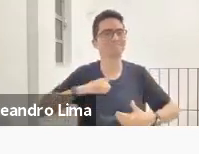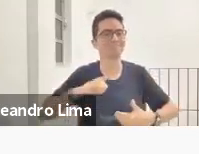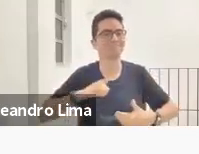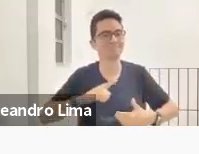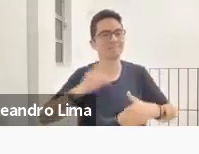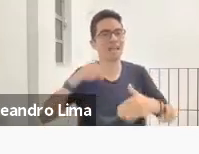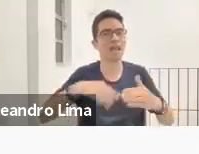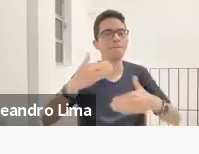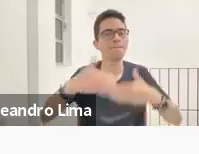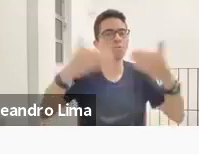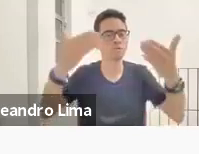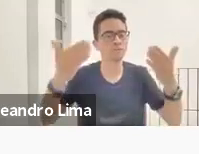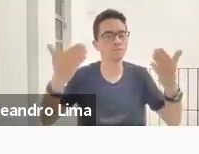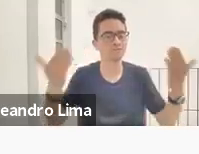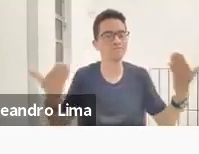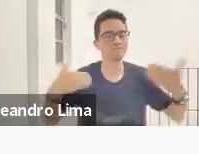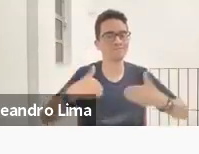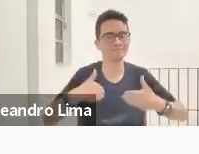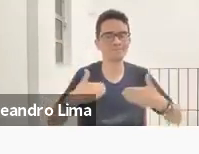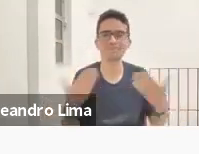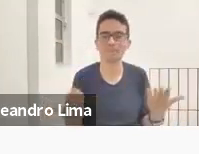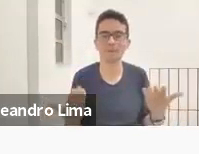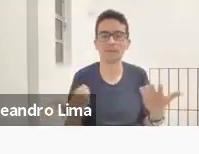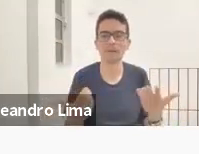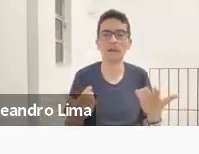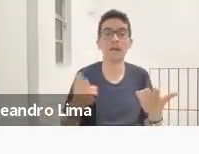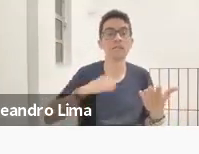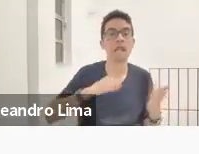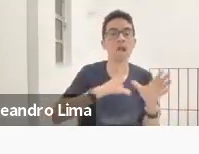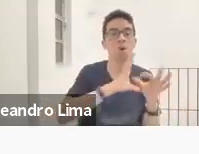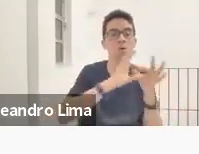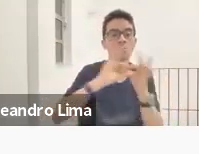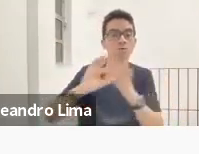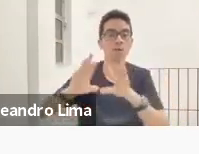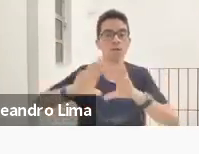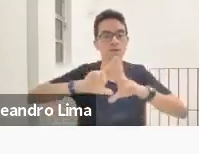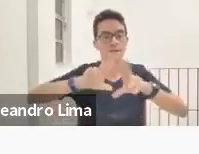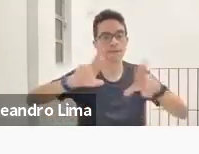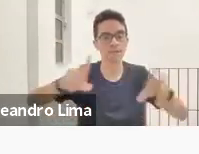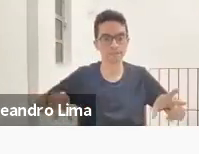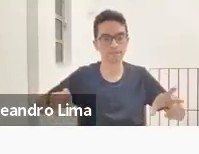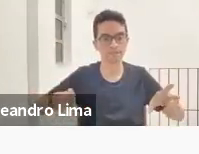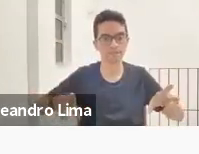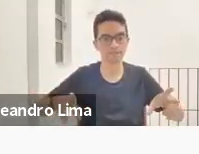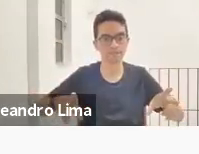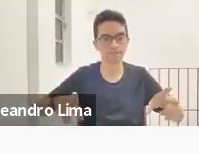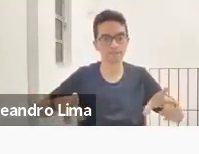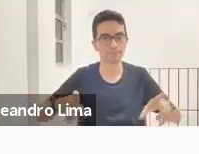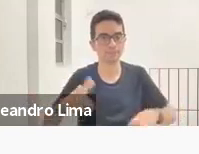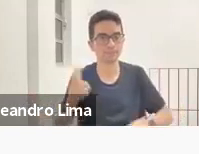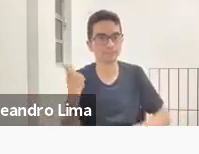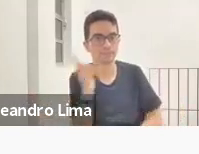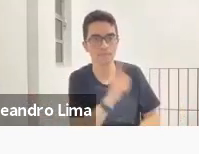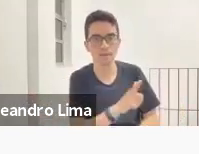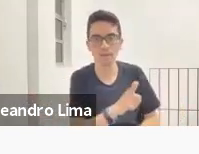there, that doesn't mean that they're not disadvantages, in some they're not disadvantages, in some contexts. Right.